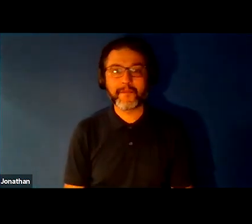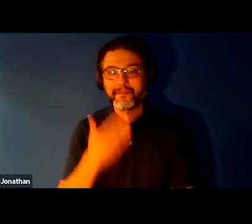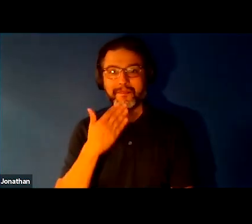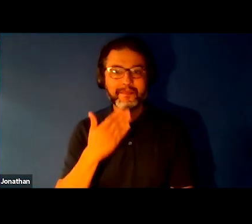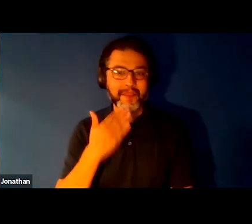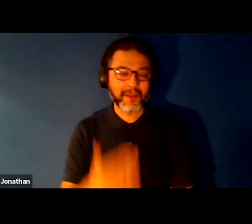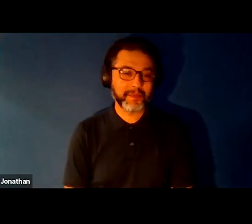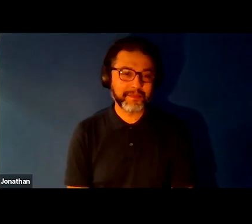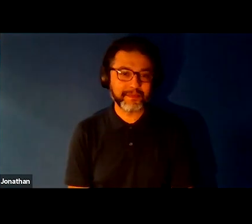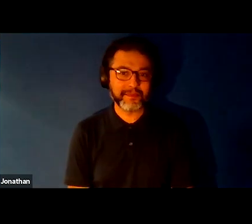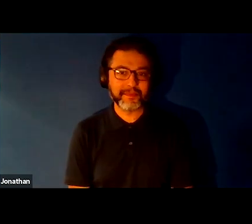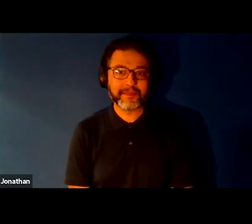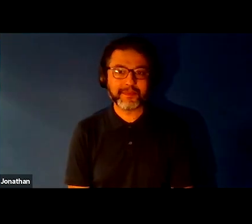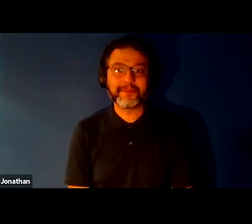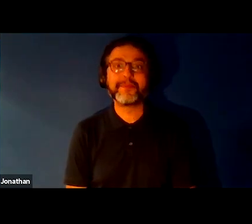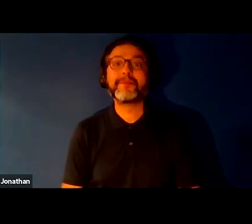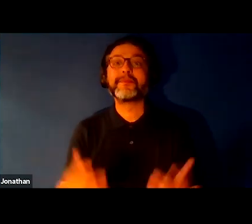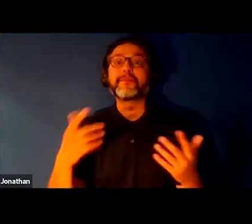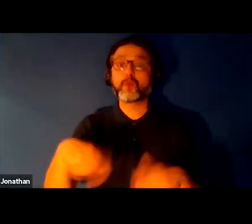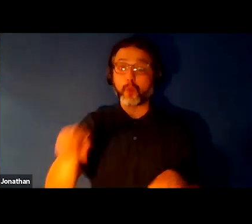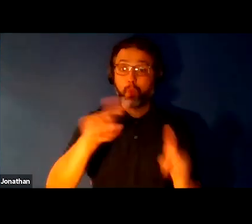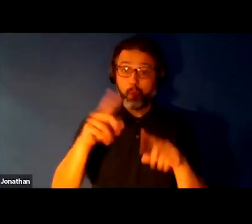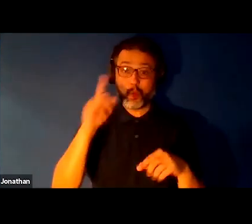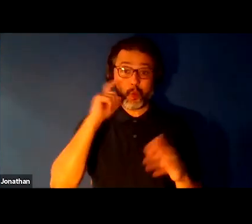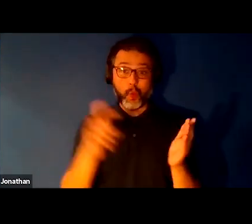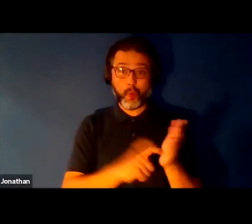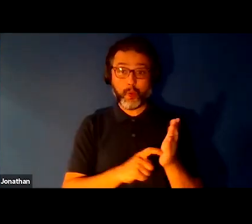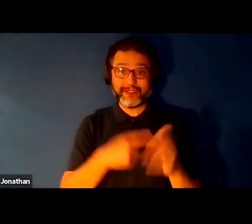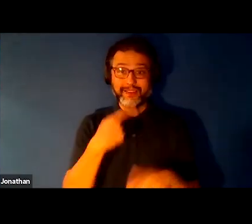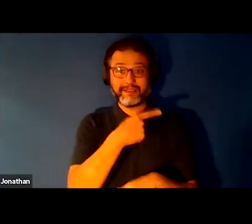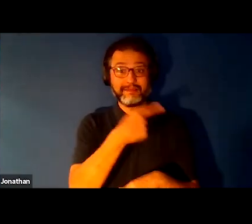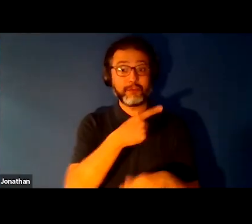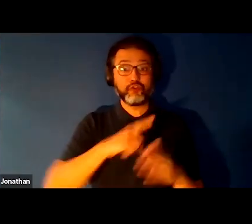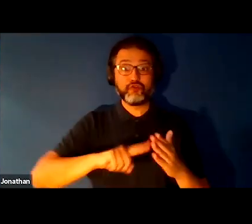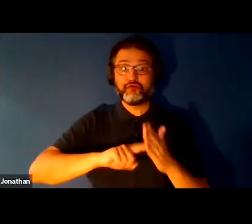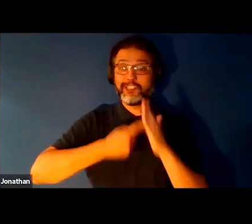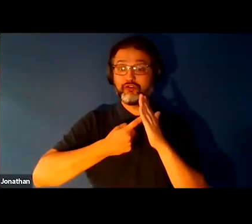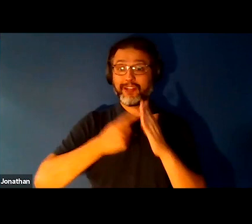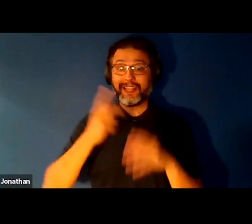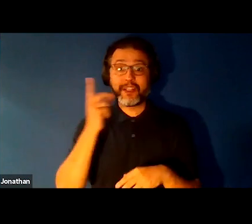So what you can see here is that the dormitory originally had these closed-in